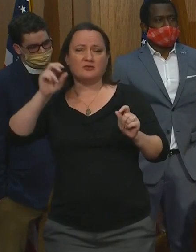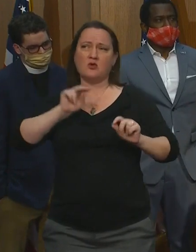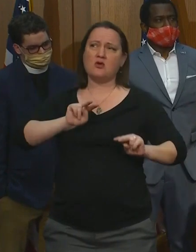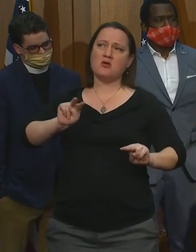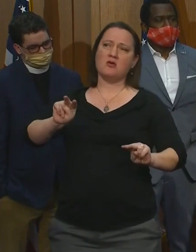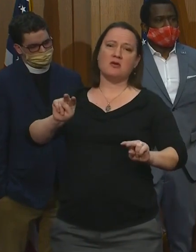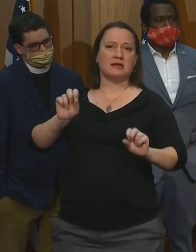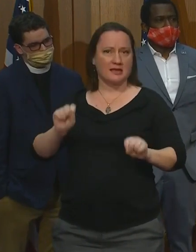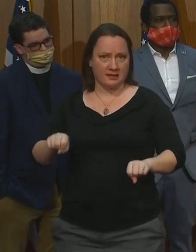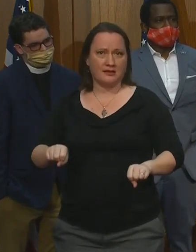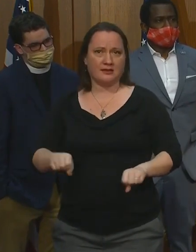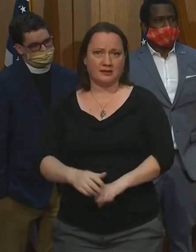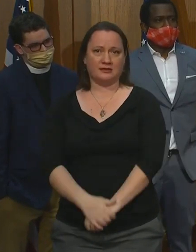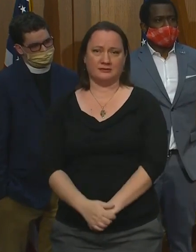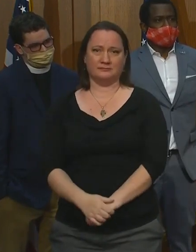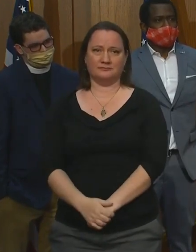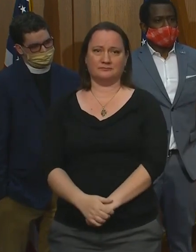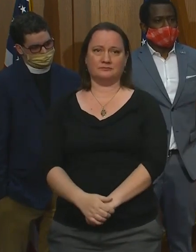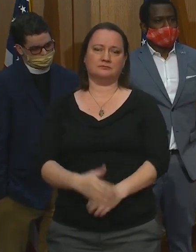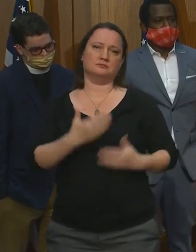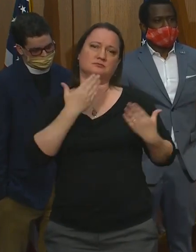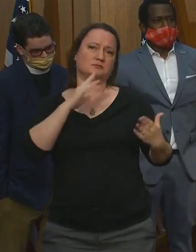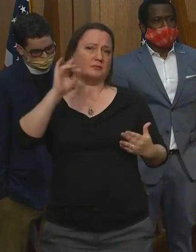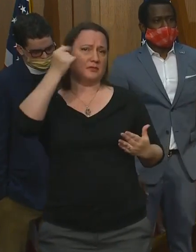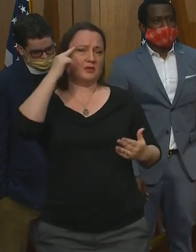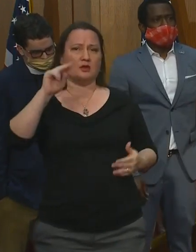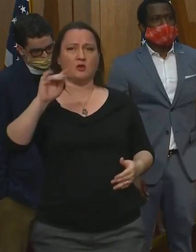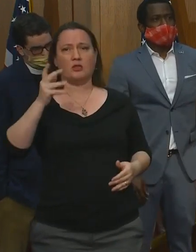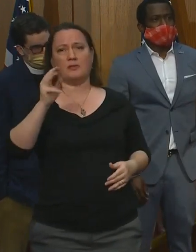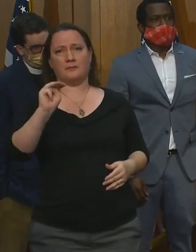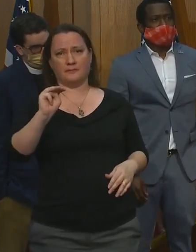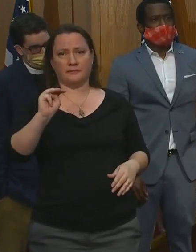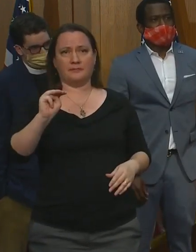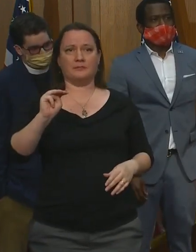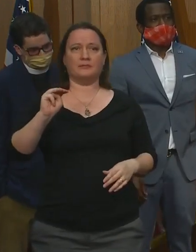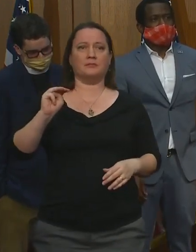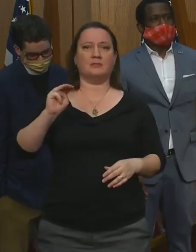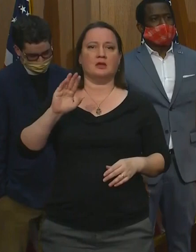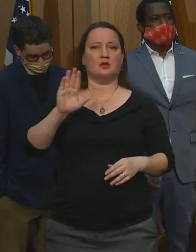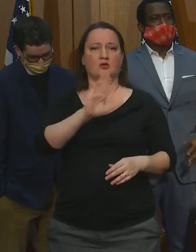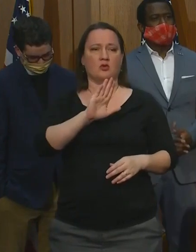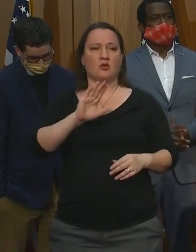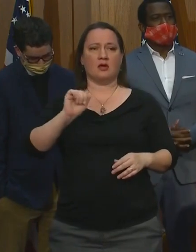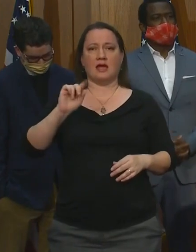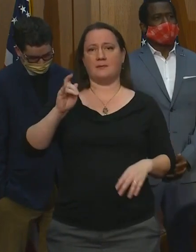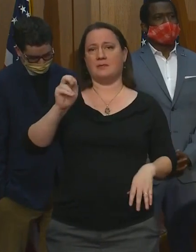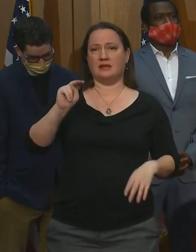NIECES AND NEPHEWS AS WELL.